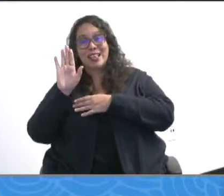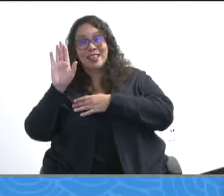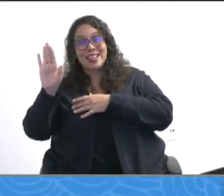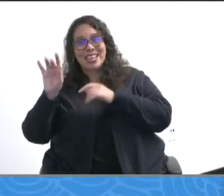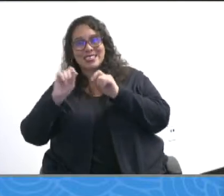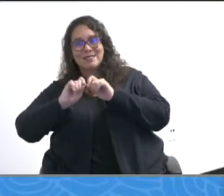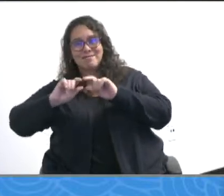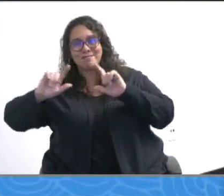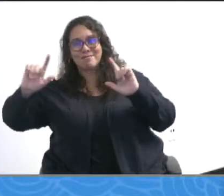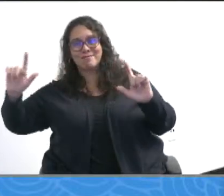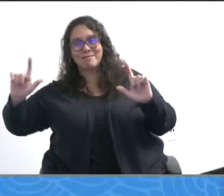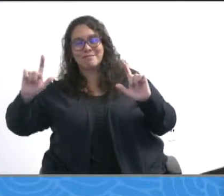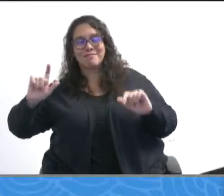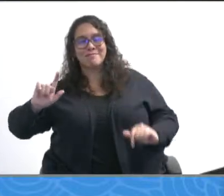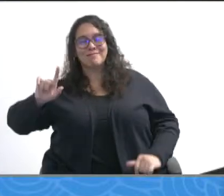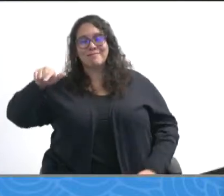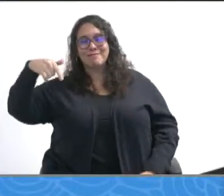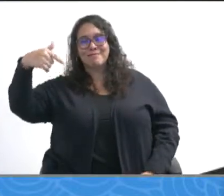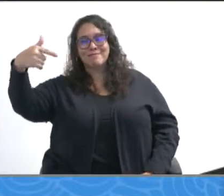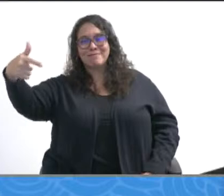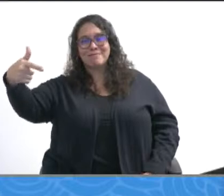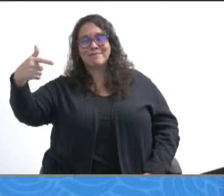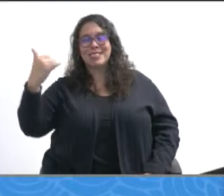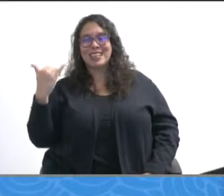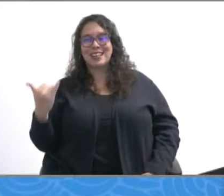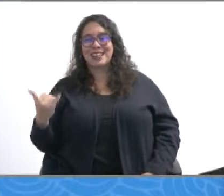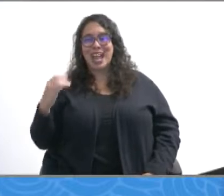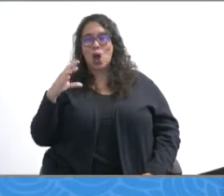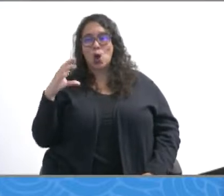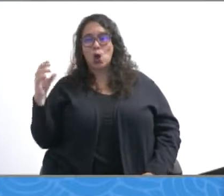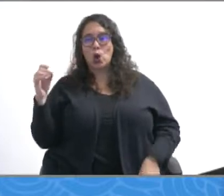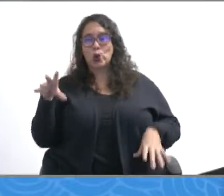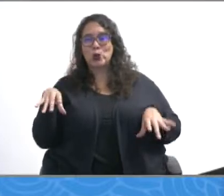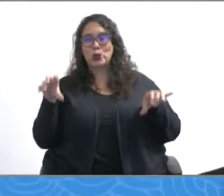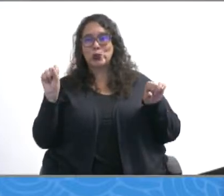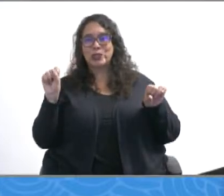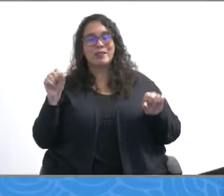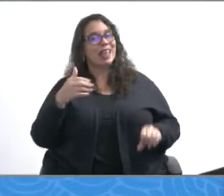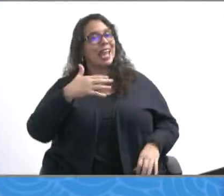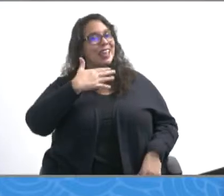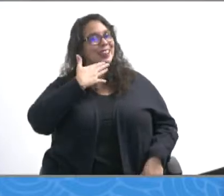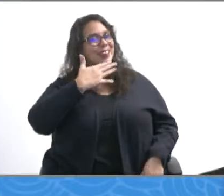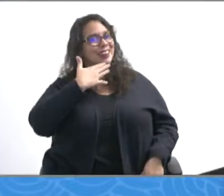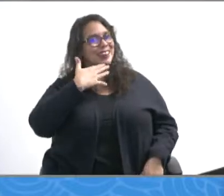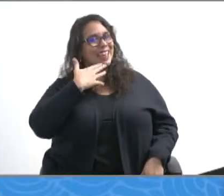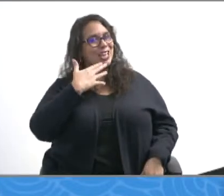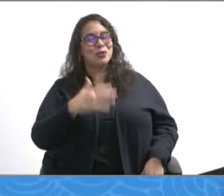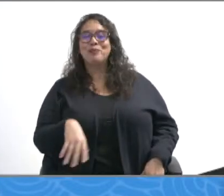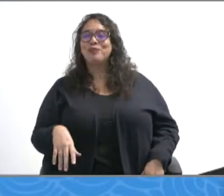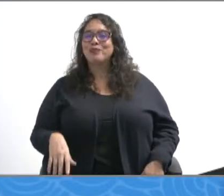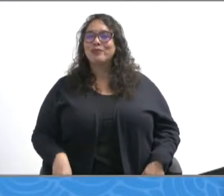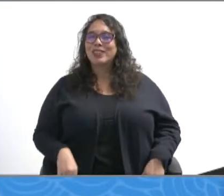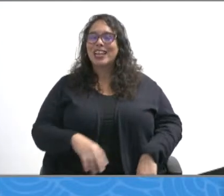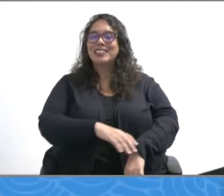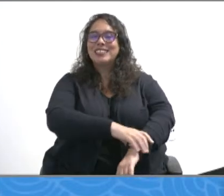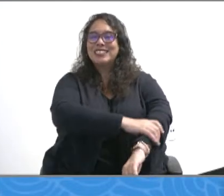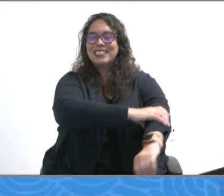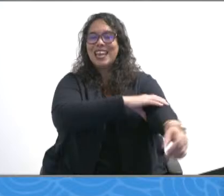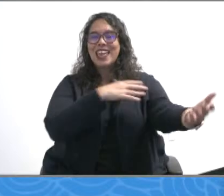He has now become a co-host. Thank you very much. Well, thank you everybody. I appreciate being here today